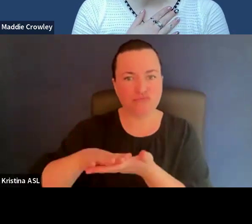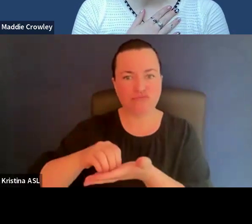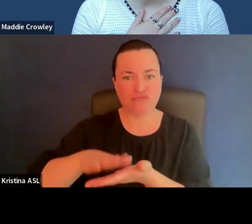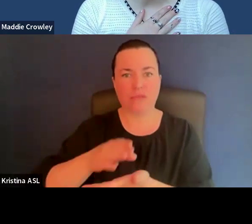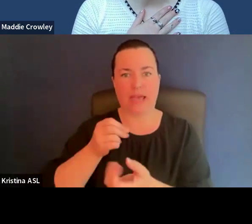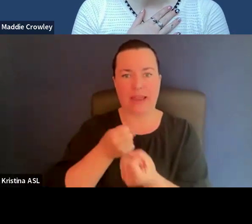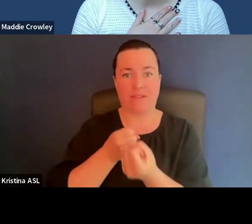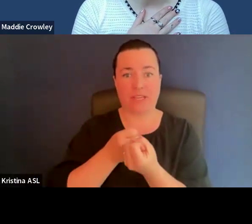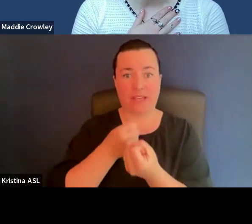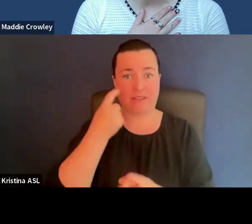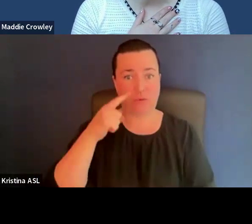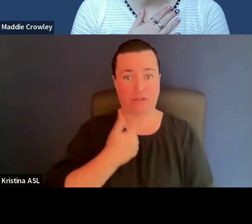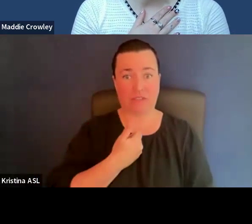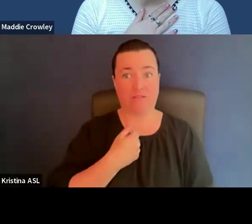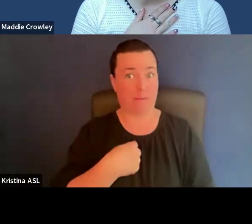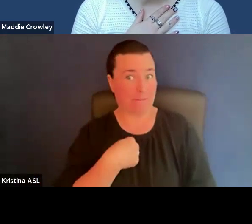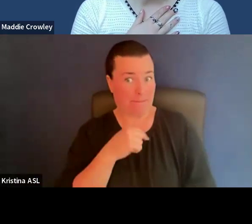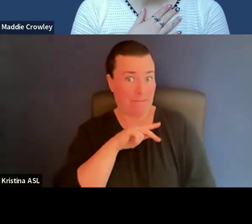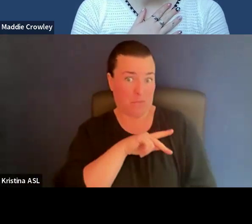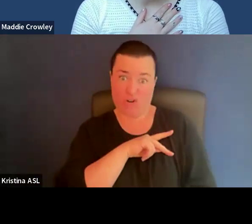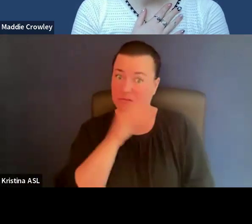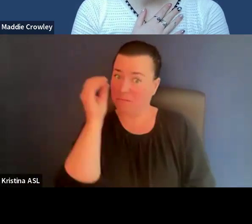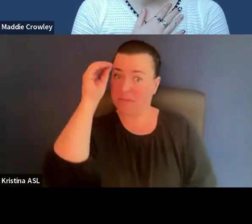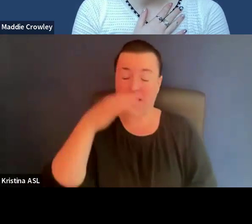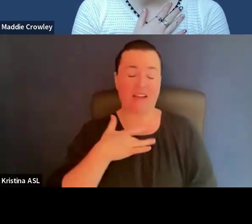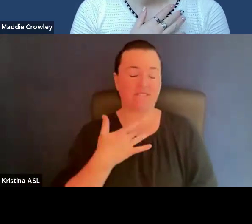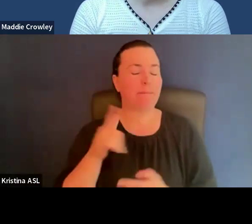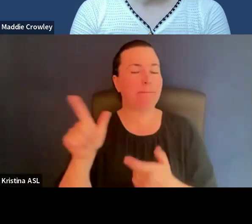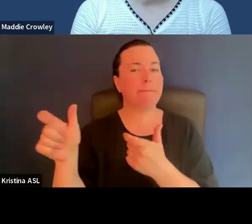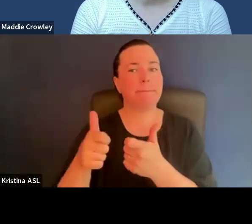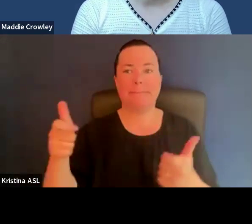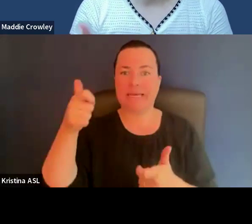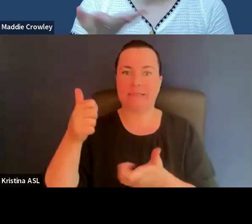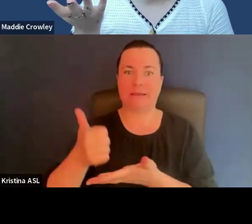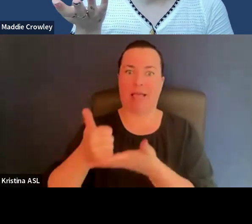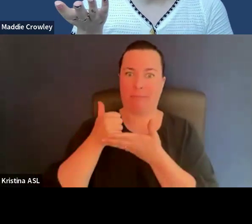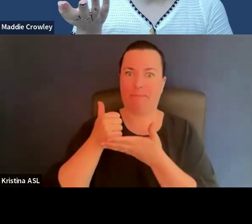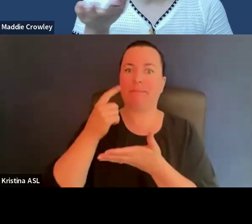that's maybe the biggest tool for self-advocacy for me, because you're proving...